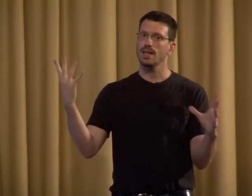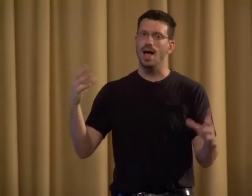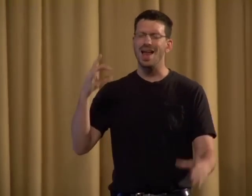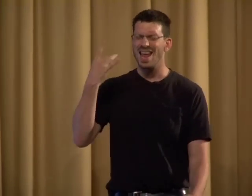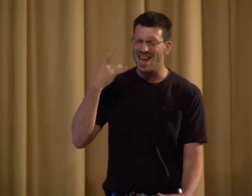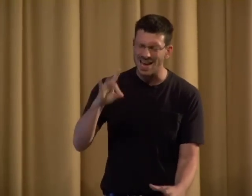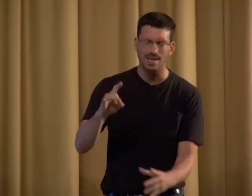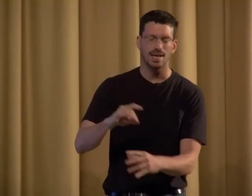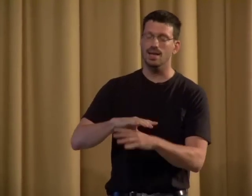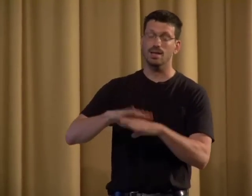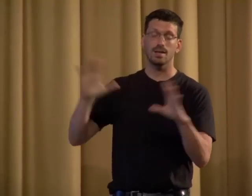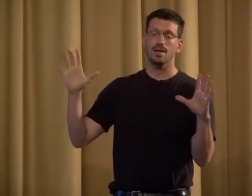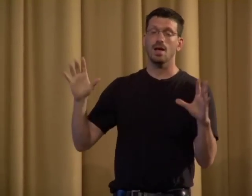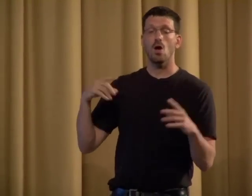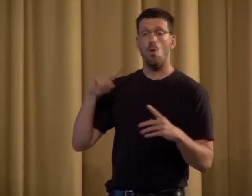One kind of chemo is plenty...eighteen is almost beyond imagining.